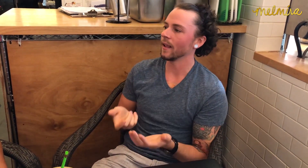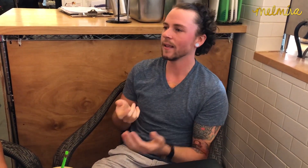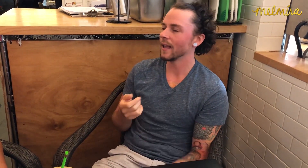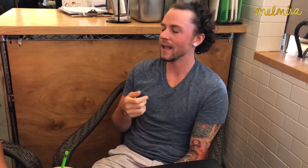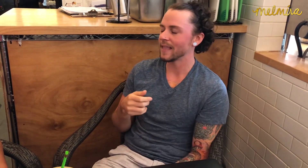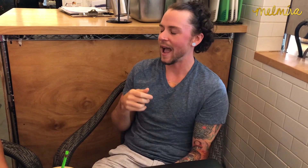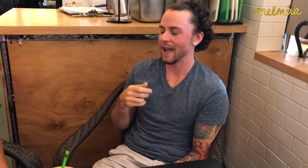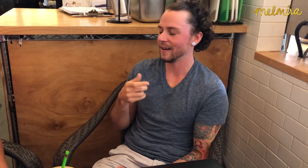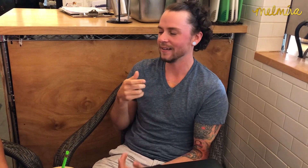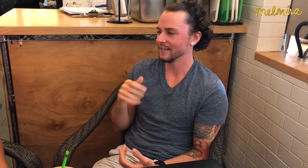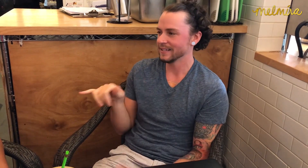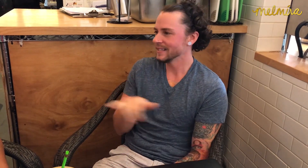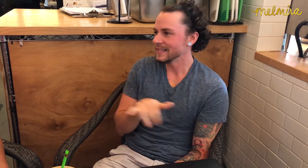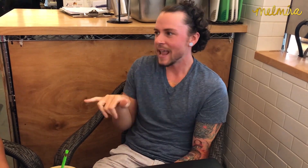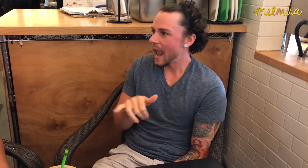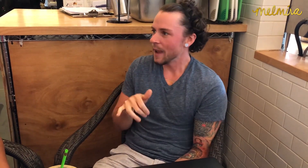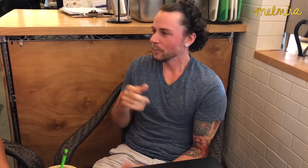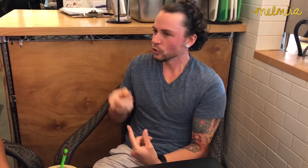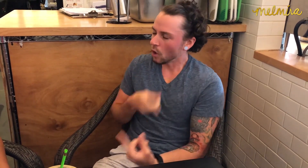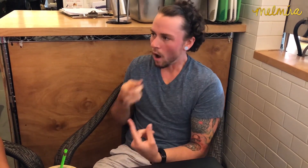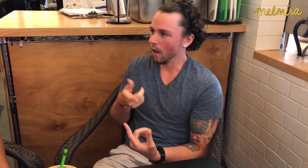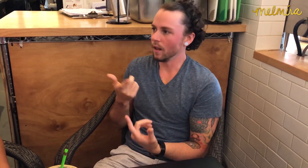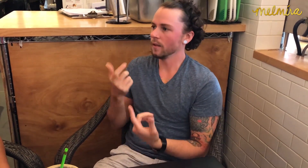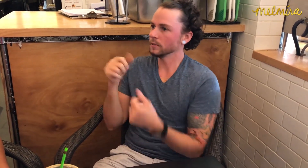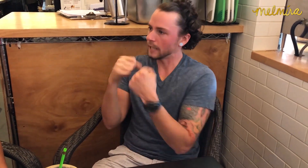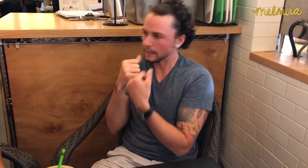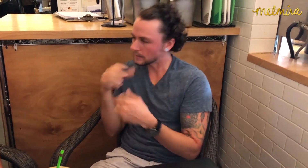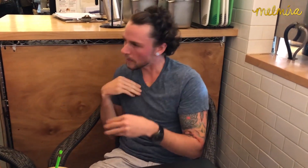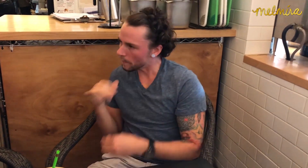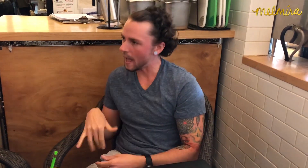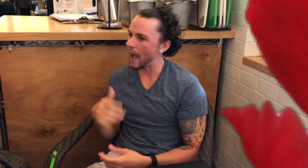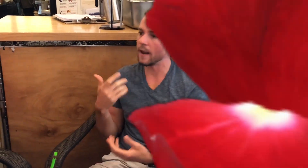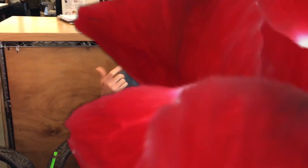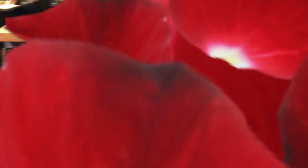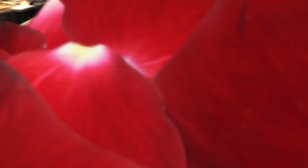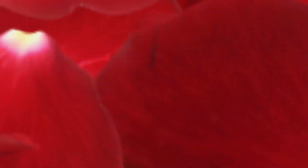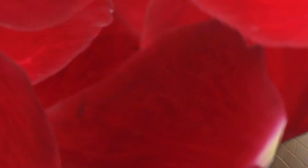I struggled with my gender identity... and that also came with a new set of struggles. Society would not accept that either...